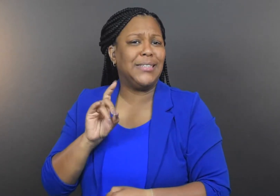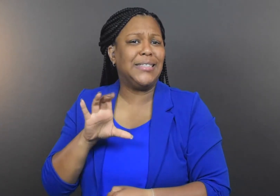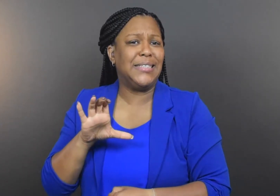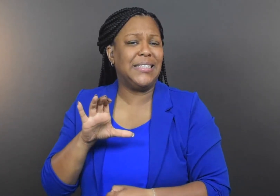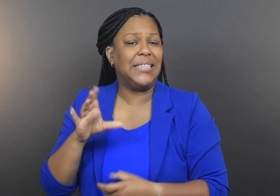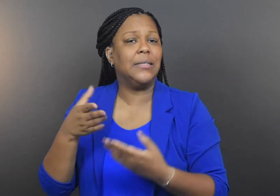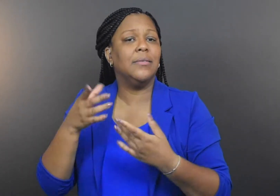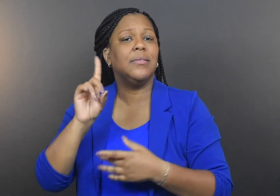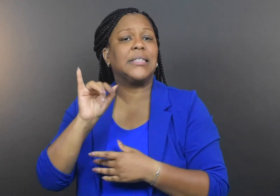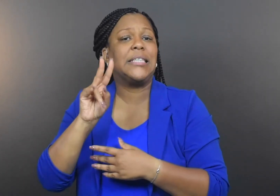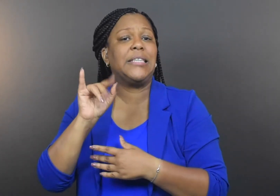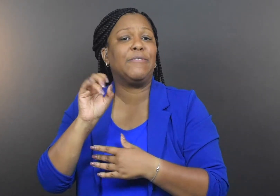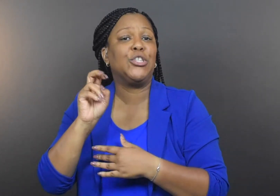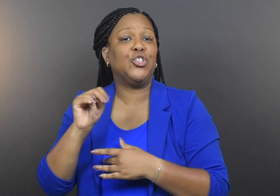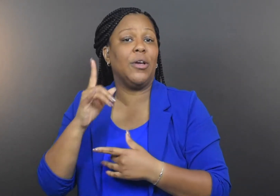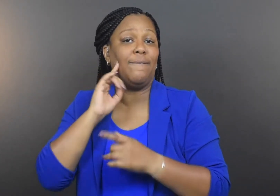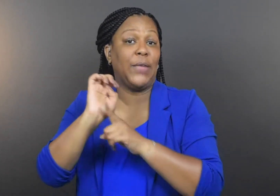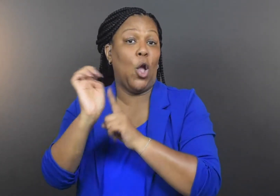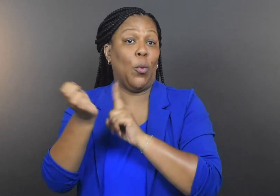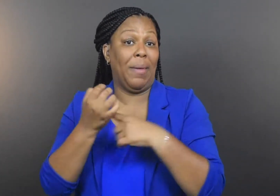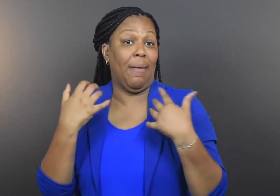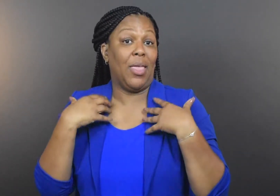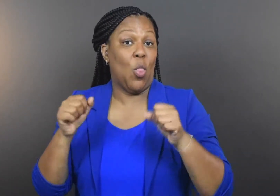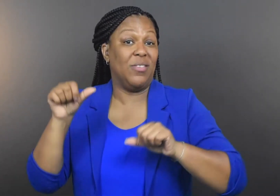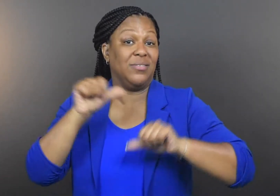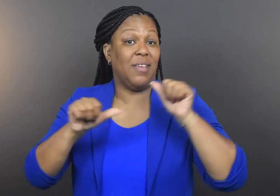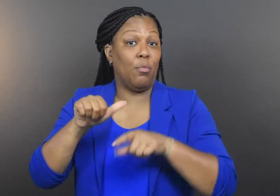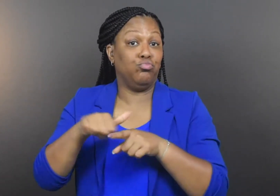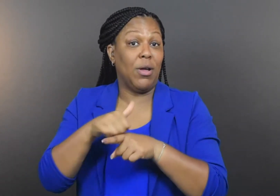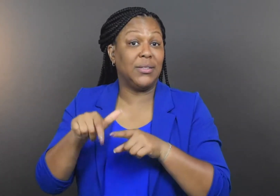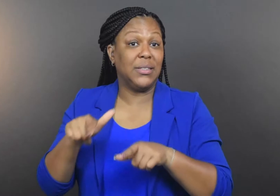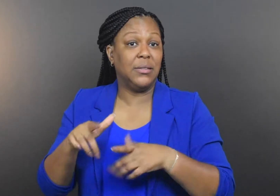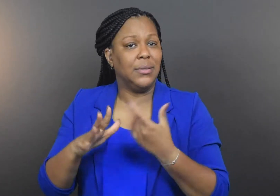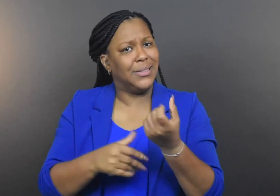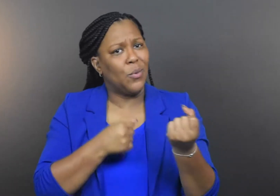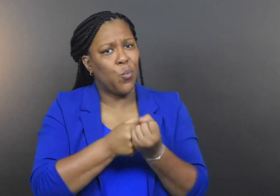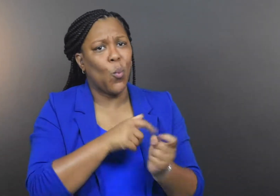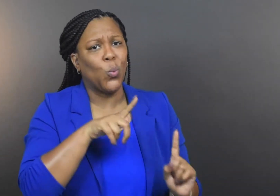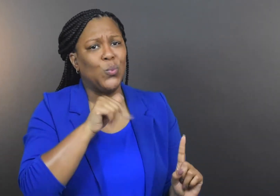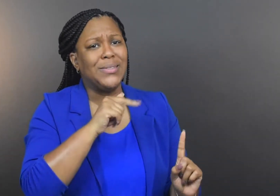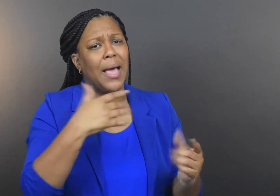Anne, who normally works in CDC’s Division of Environmental Health Science and Practice,